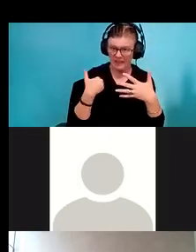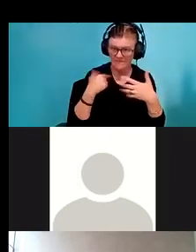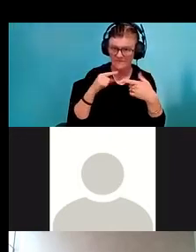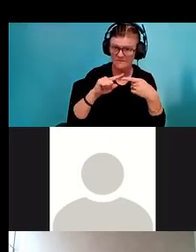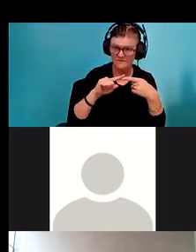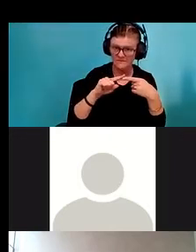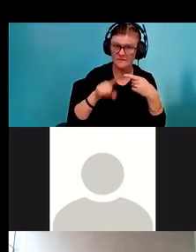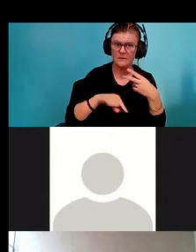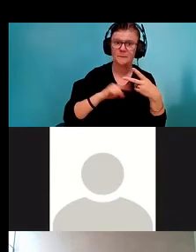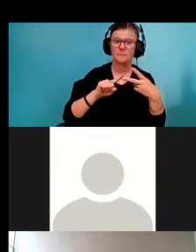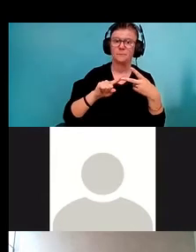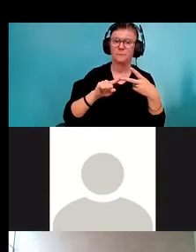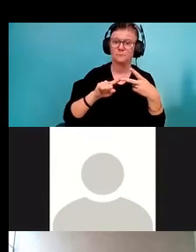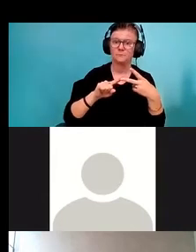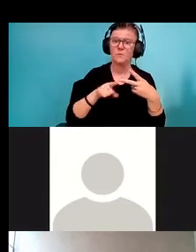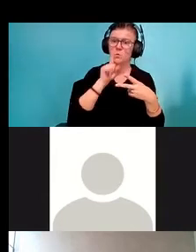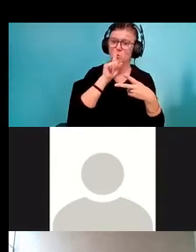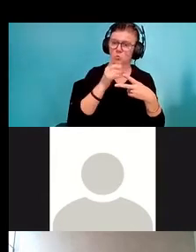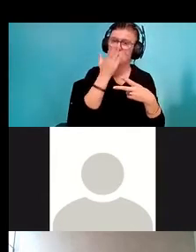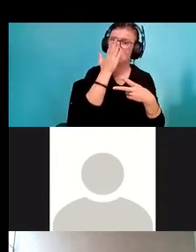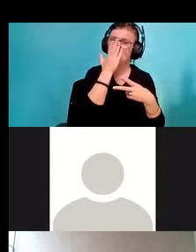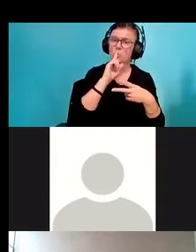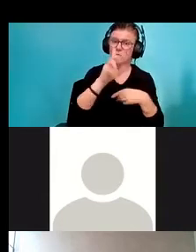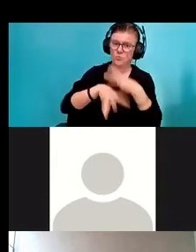Am I providing concrete examples?